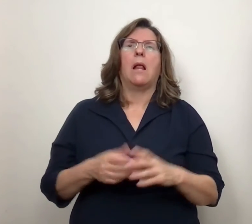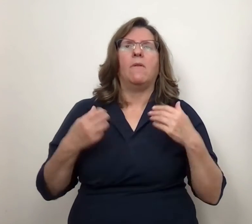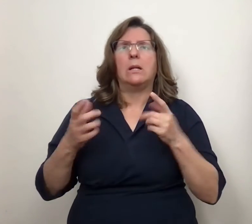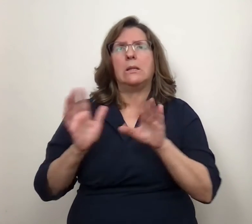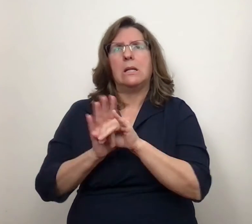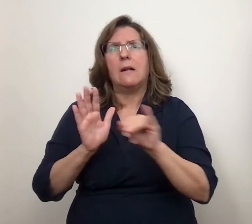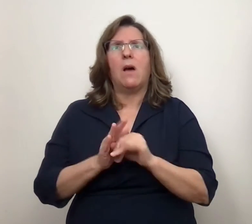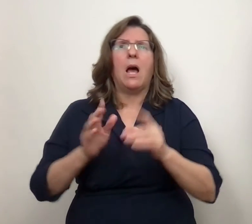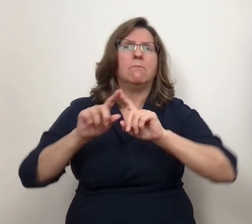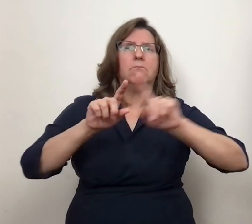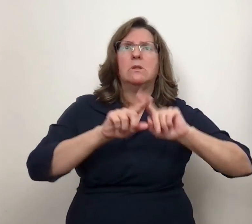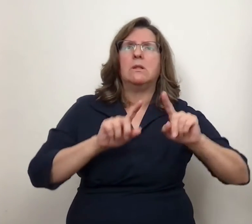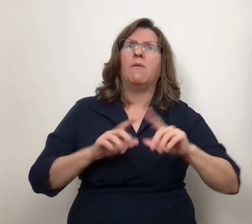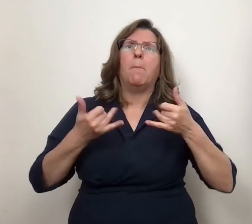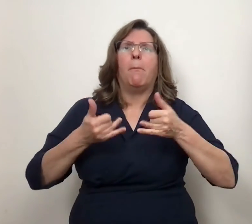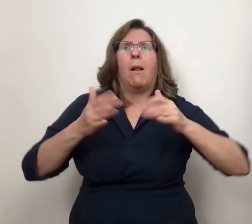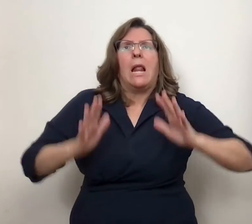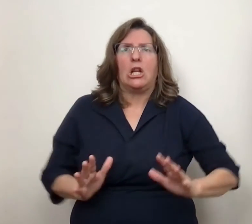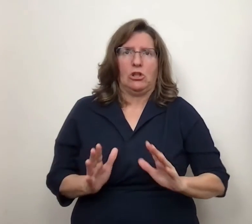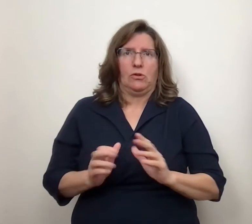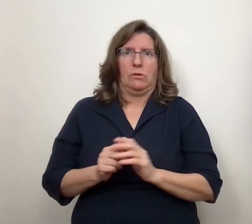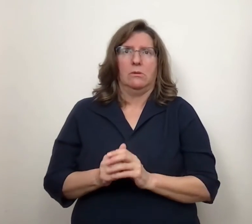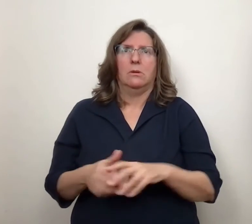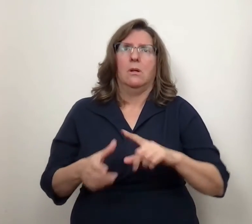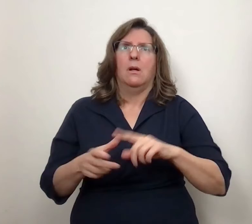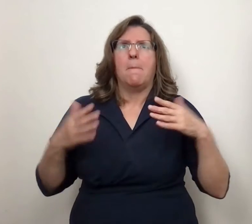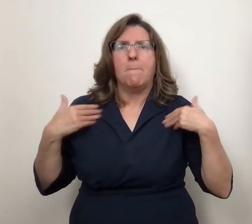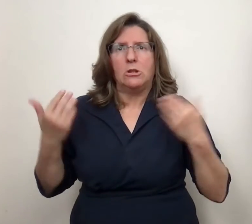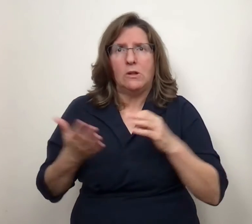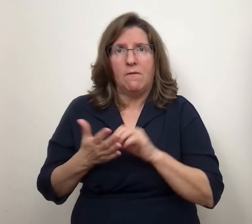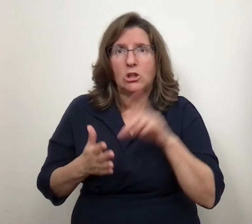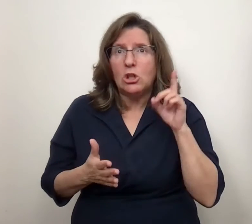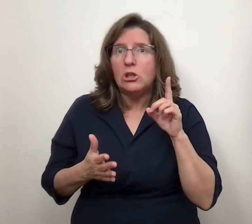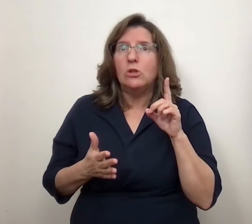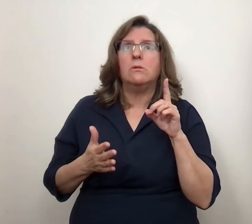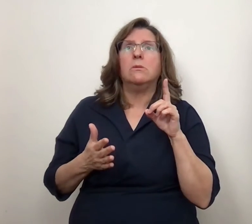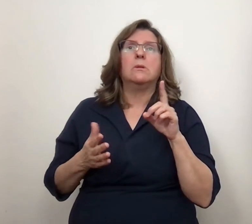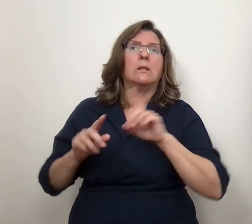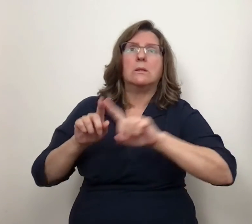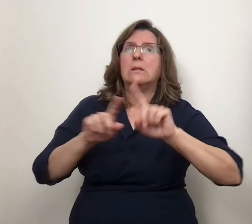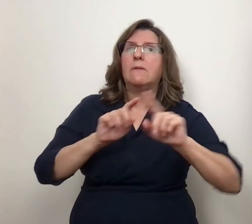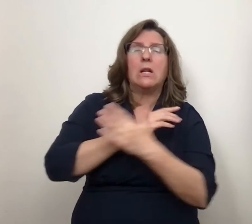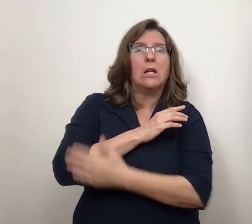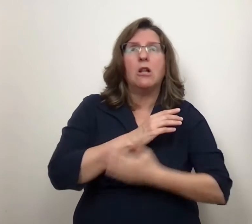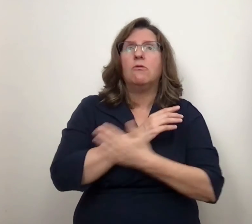Navigation tools should be intuitive and effective so students can find their work, in order to post it. Depending on the age of the child they may need instruction and technical support through the steps of: creating, saving, and posting videos.